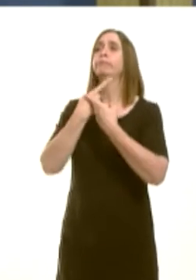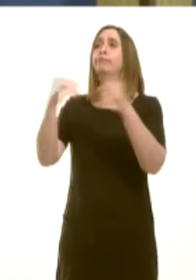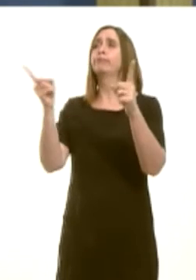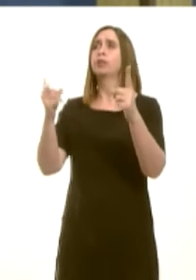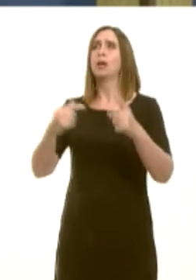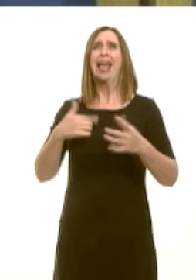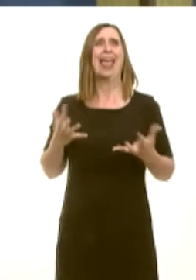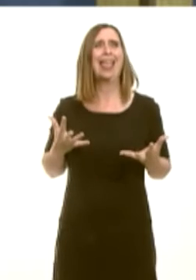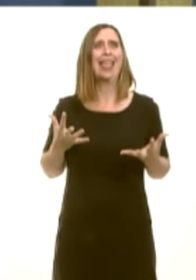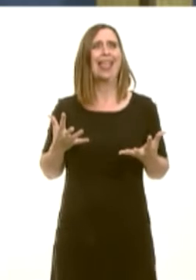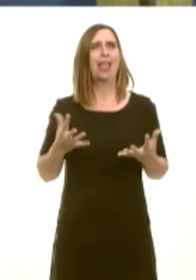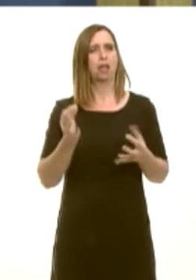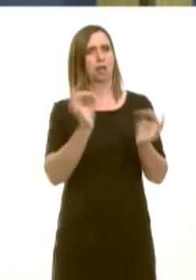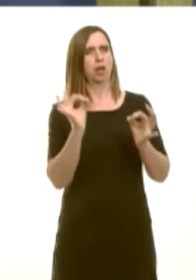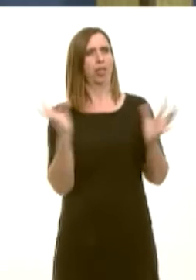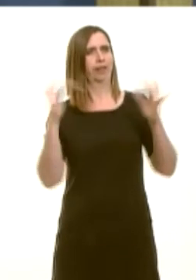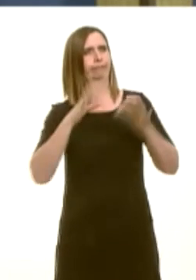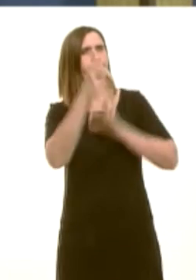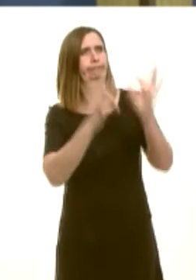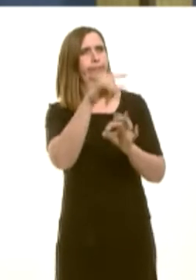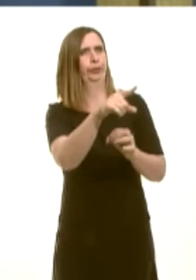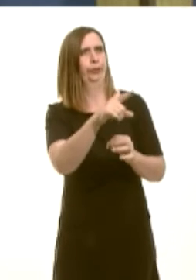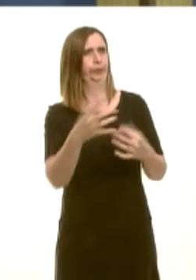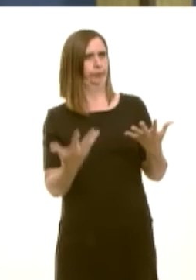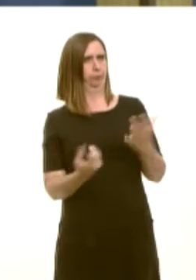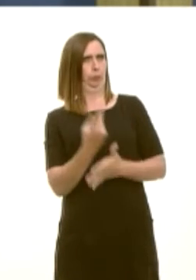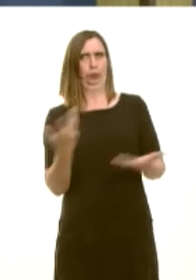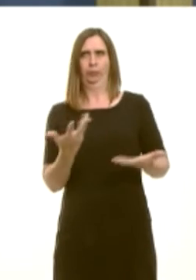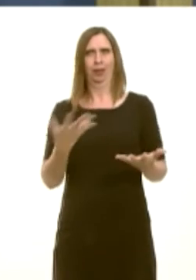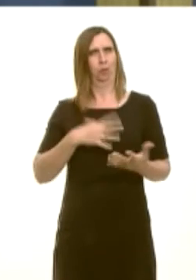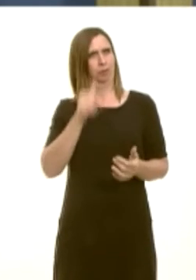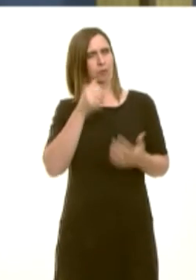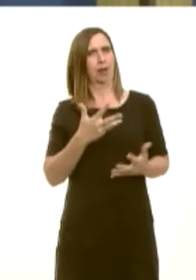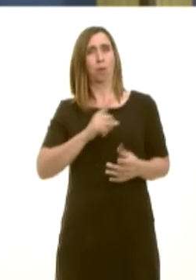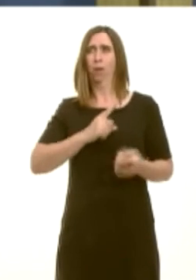on this trial closure. Campaigners have been asking the Welsh Government for information